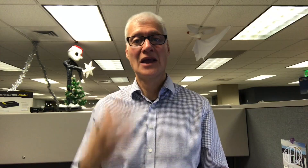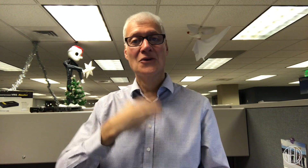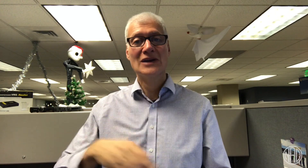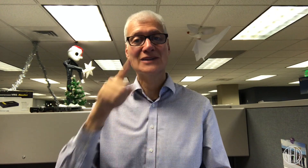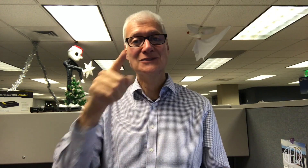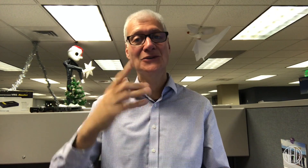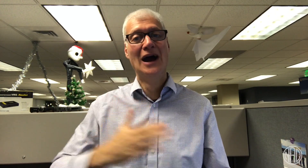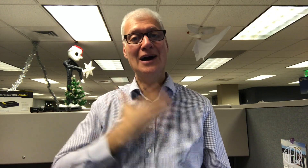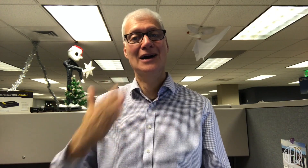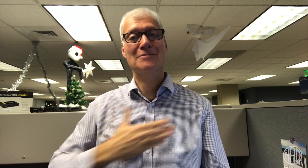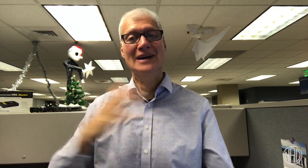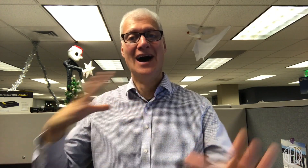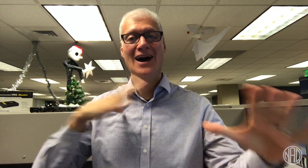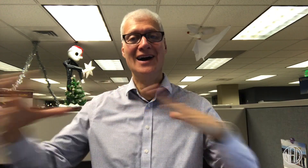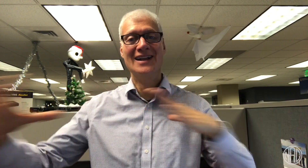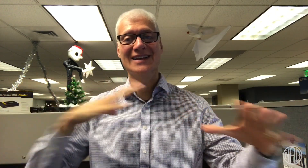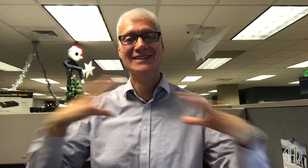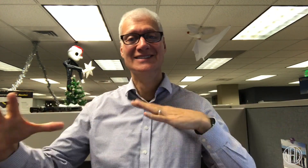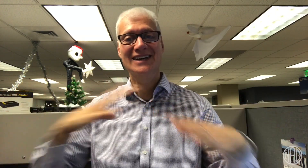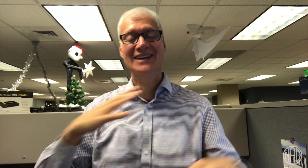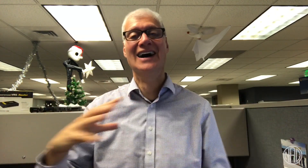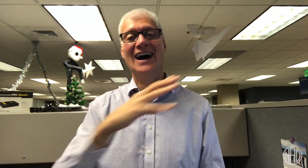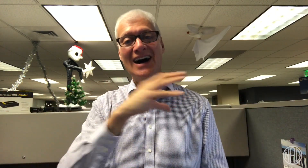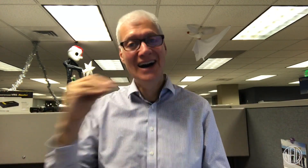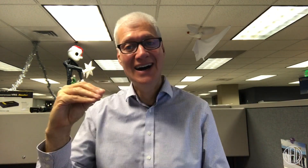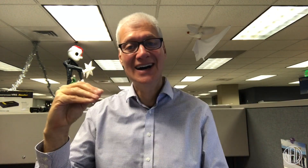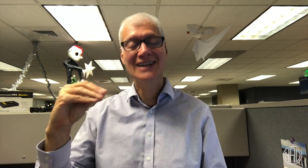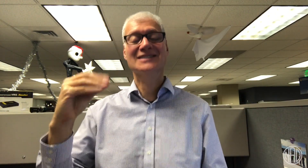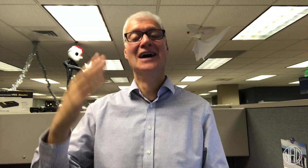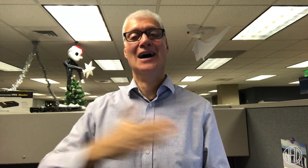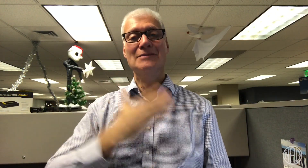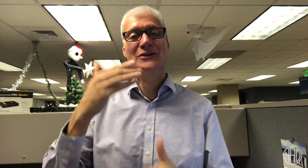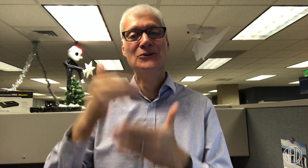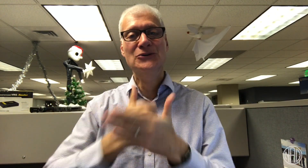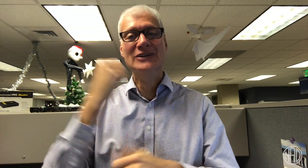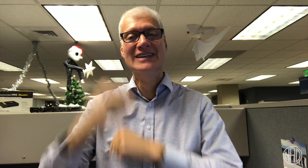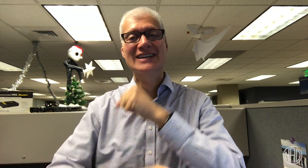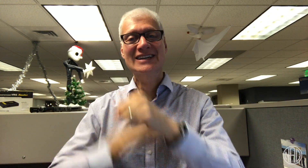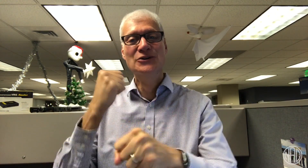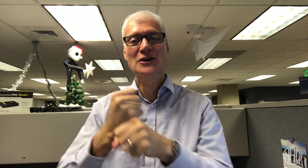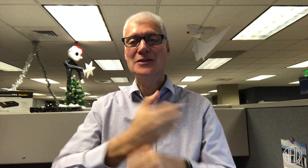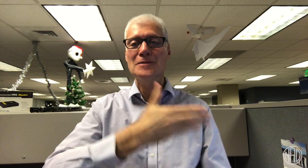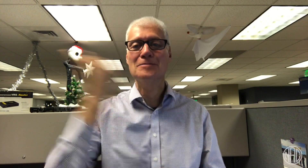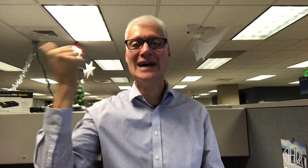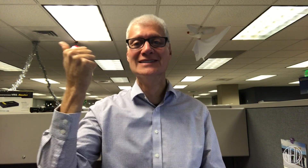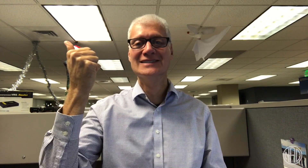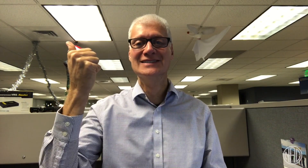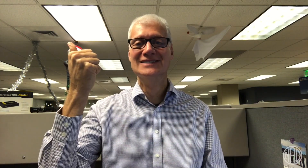Wishing you the happiest of holidays and all the best in the New Year.